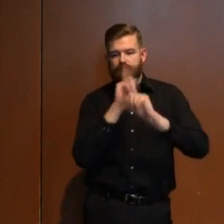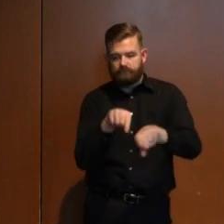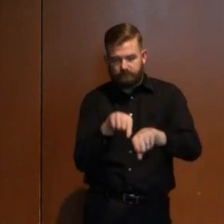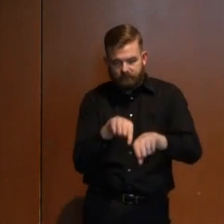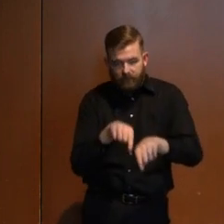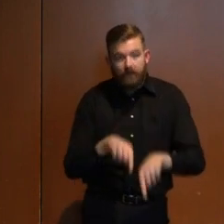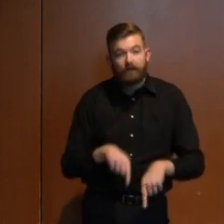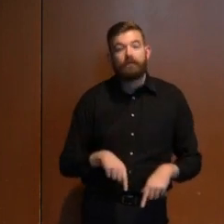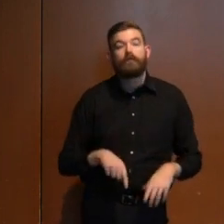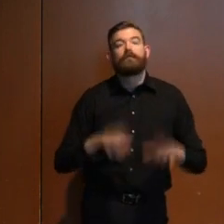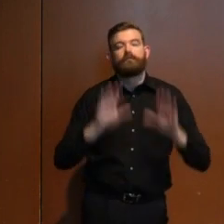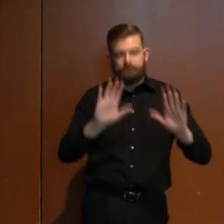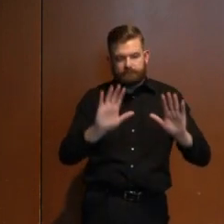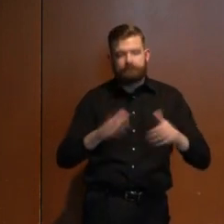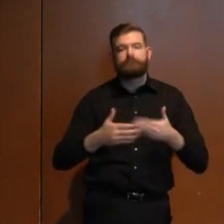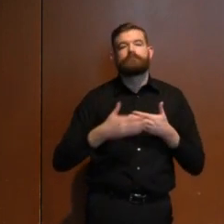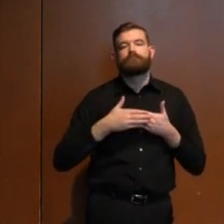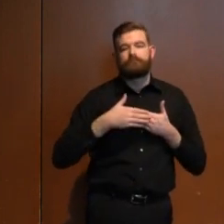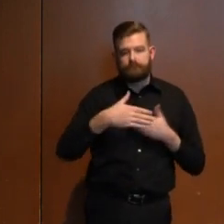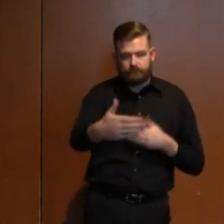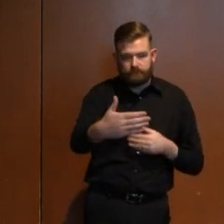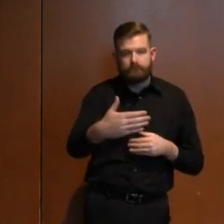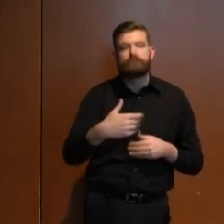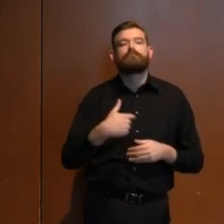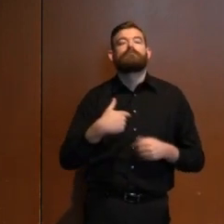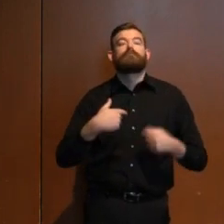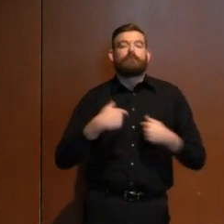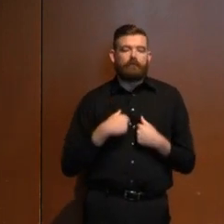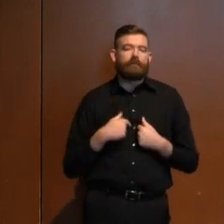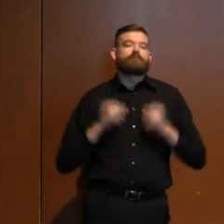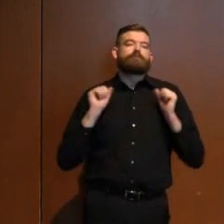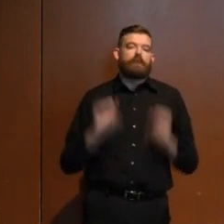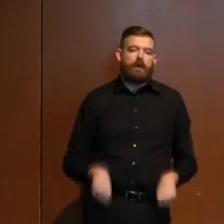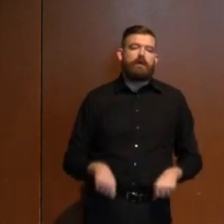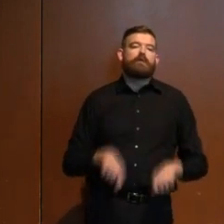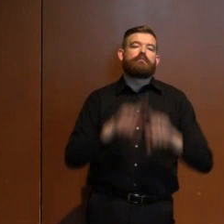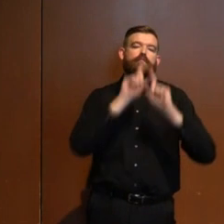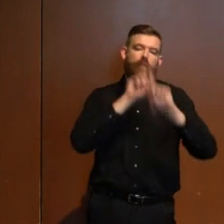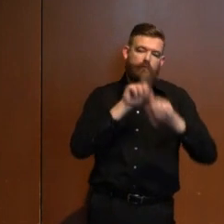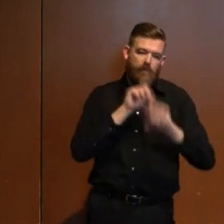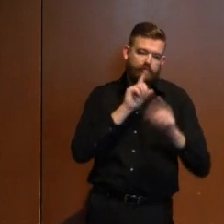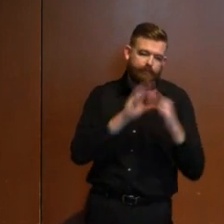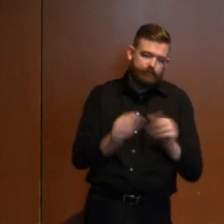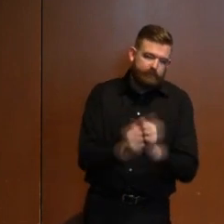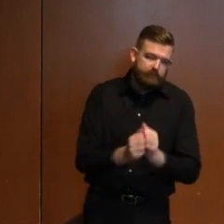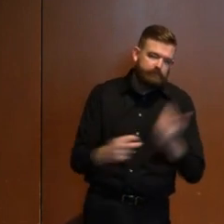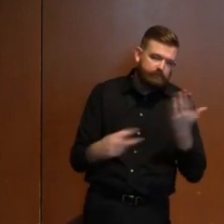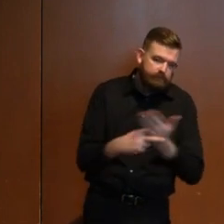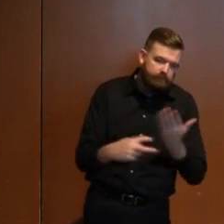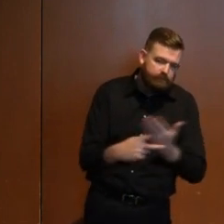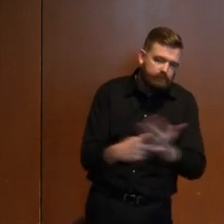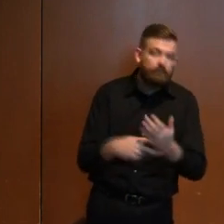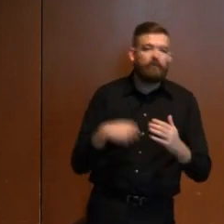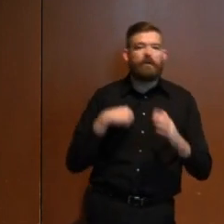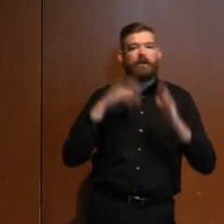THAT REPORTING PROCESS WAS FLUID AND APPROPRIATE MATT AND MOVING FORWARD WE WILL BE ABLE TO REPORT OUT.